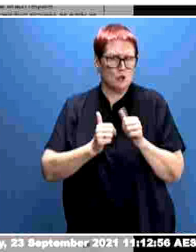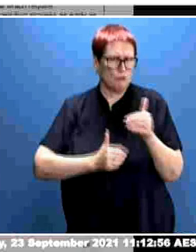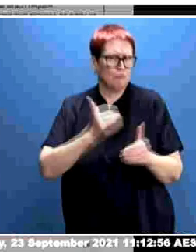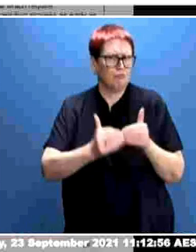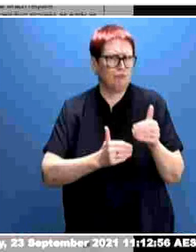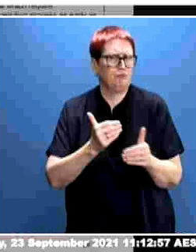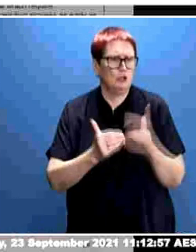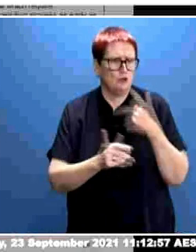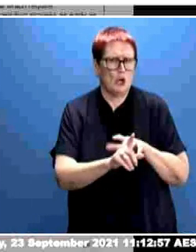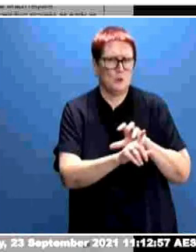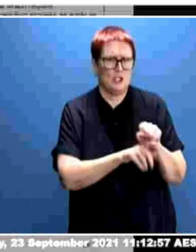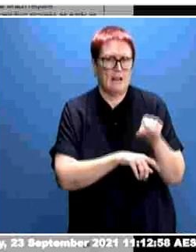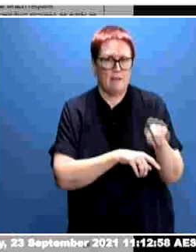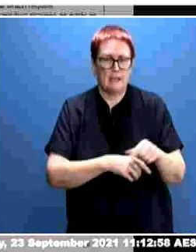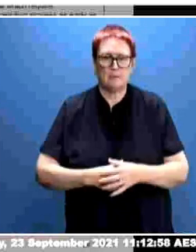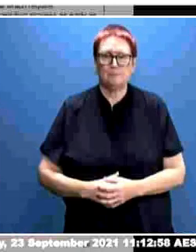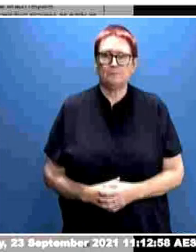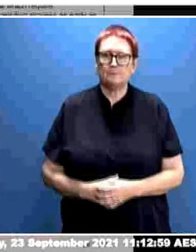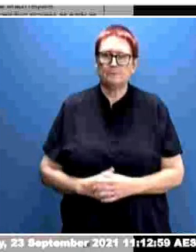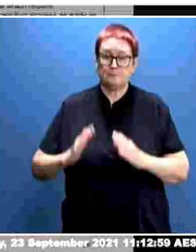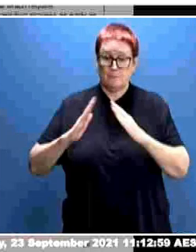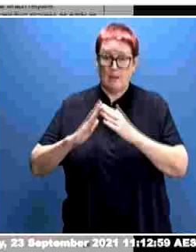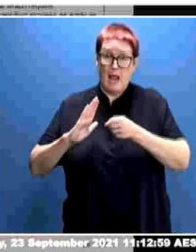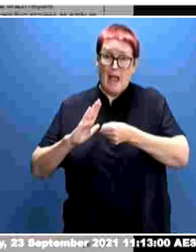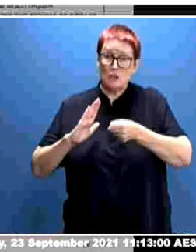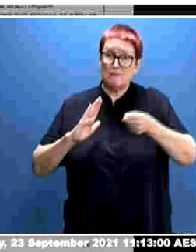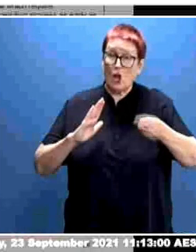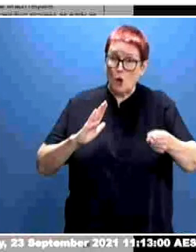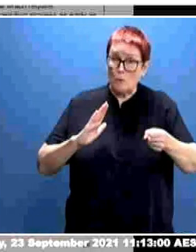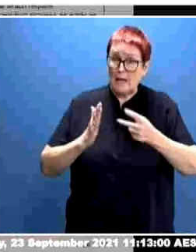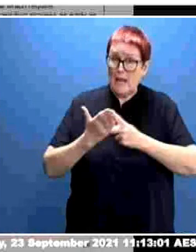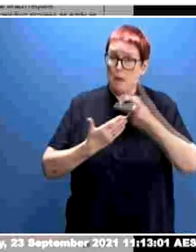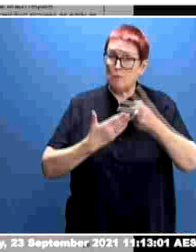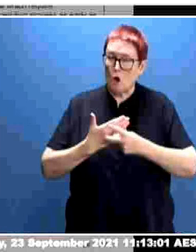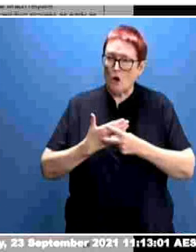The Out of Home Care Reform Program will be develop option(s) for a complex community care service .....